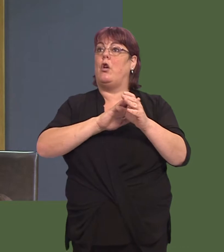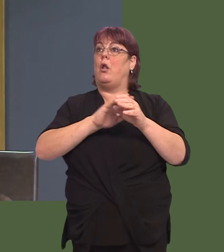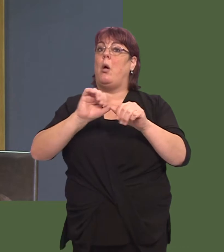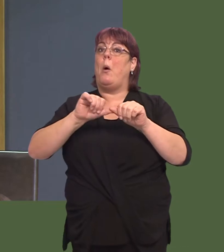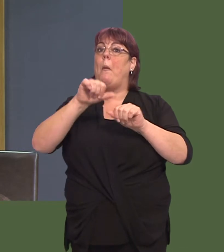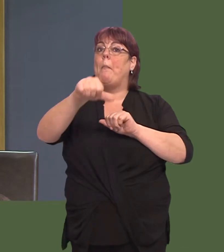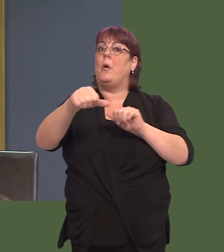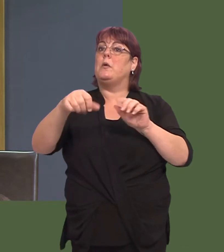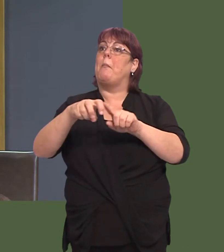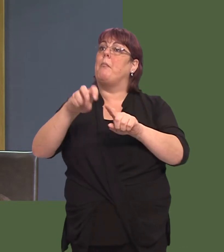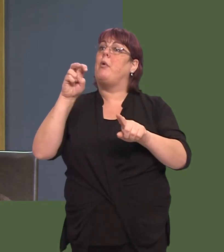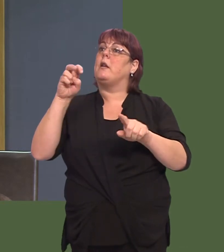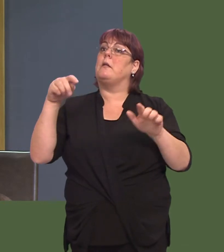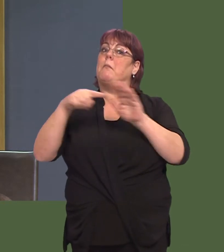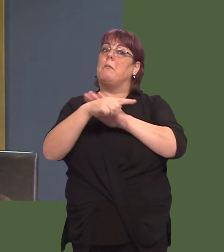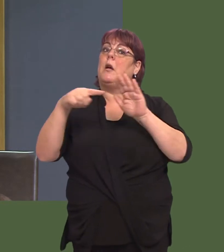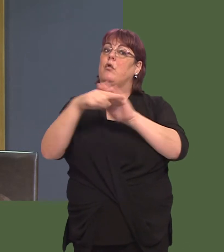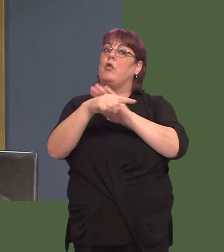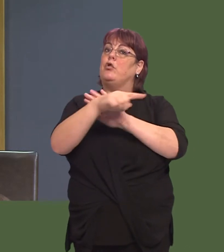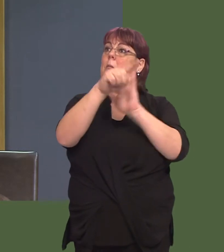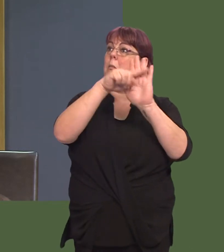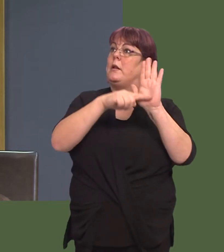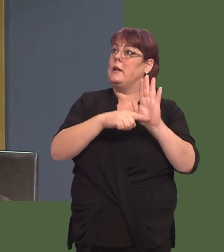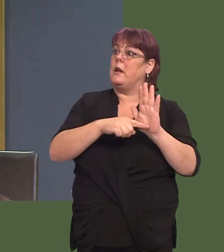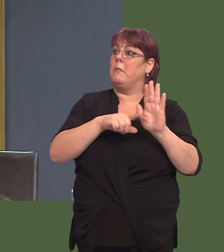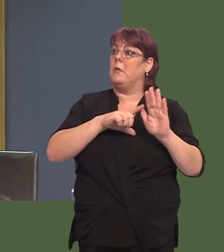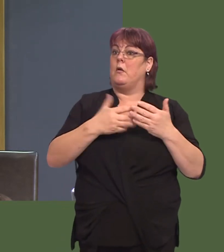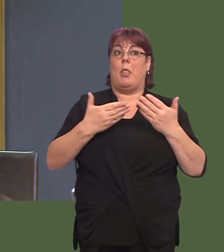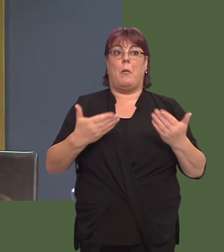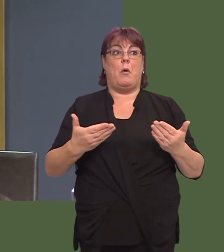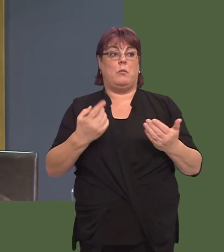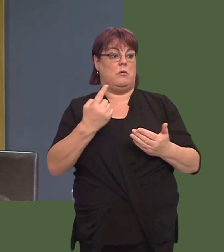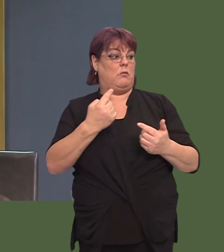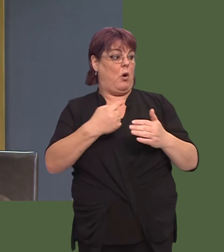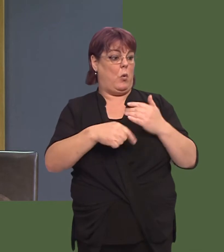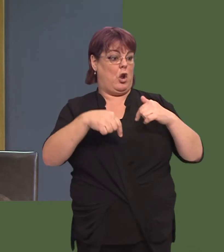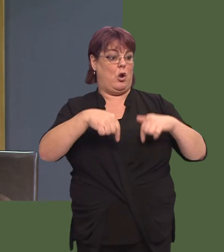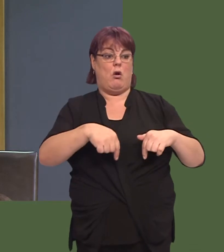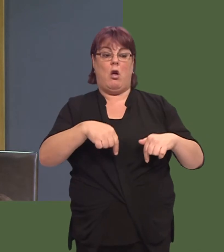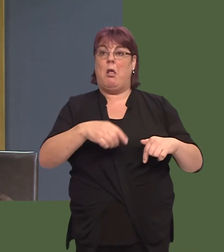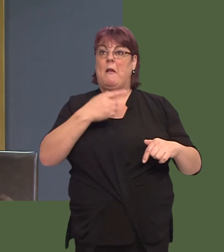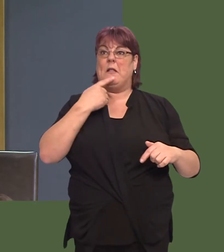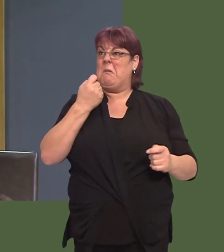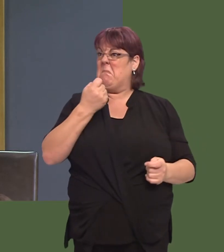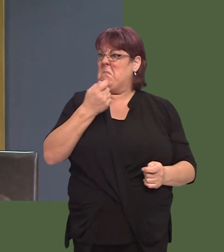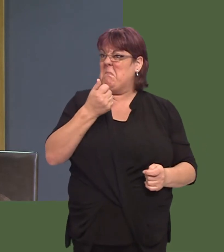policy for the UK? Because at the moment, this is the only constituent part of the UK that has said very little about that prospect.